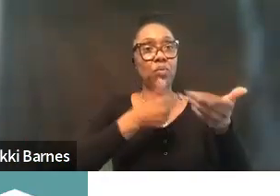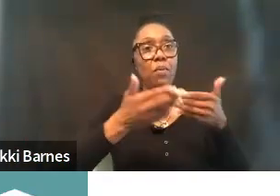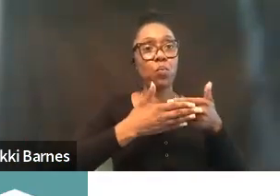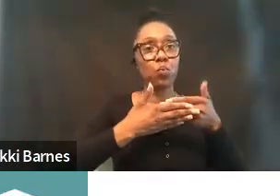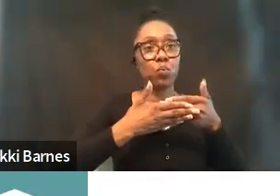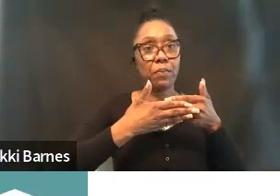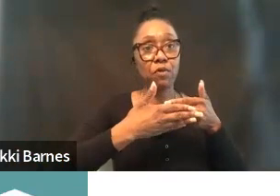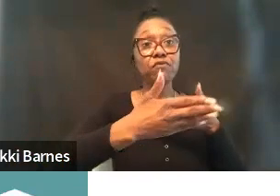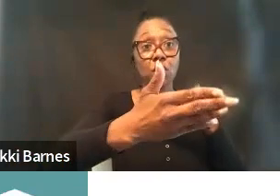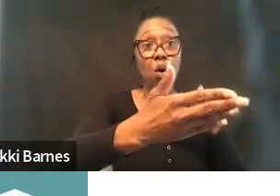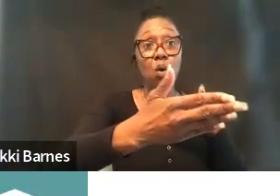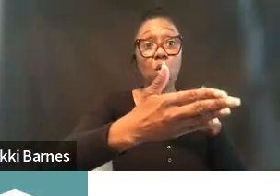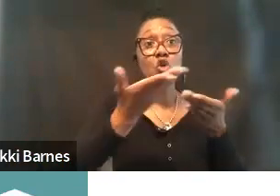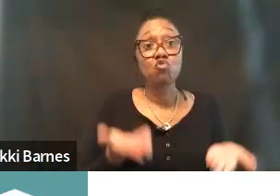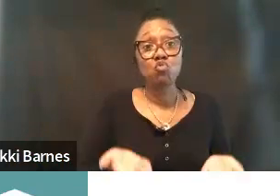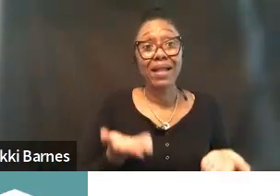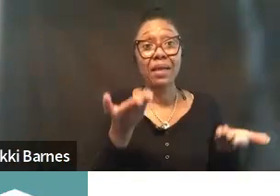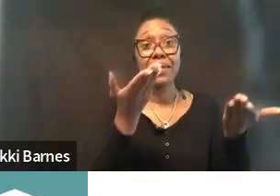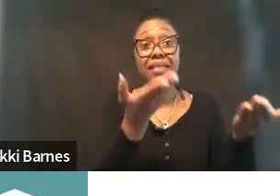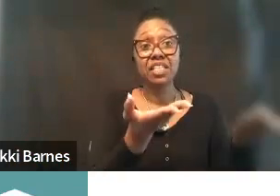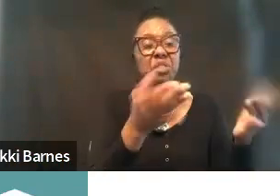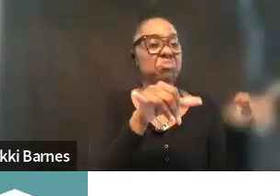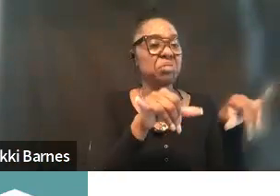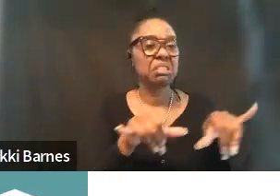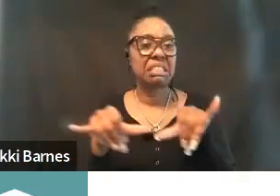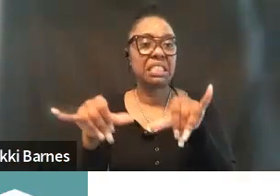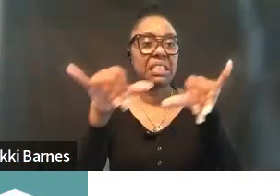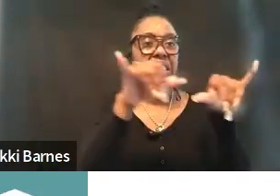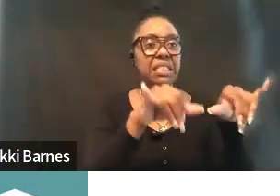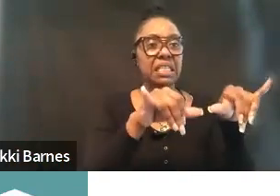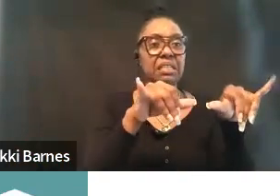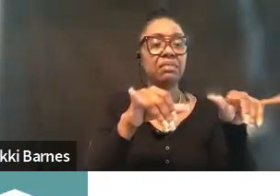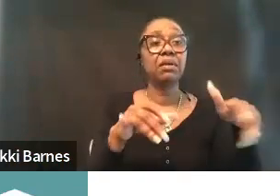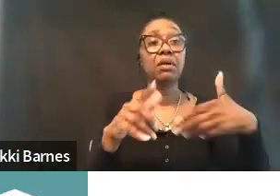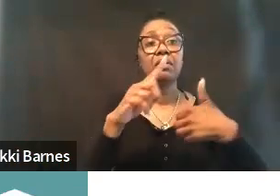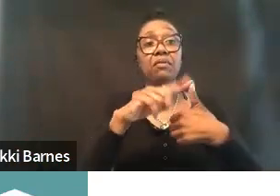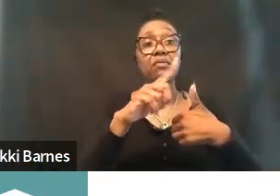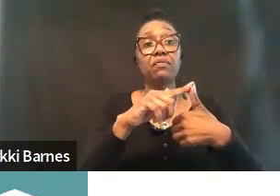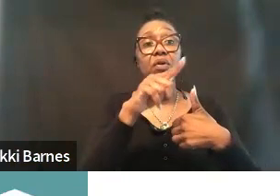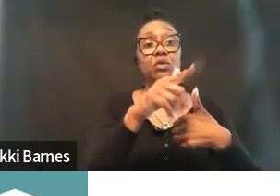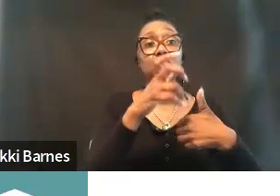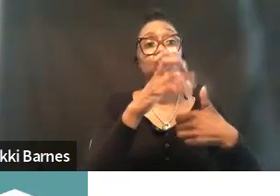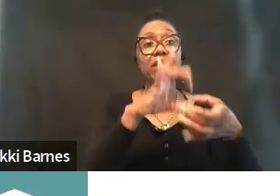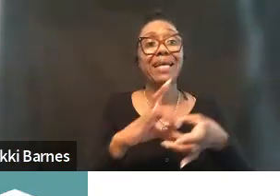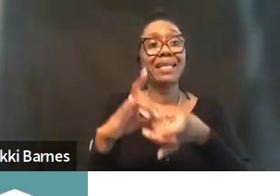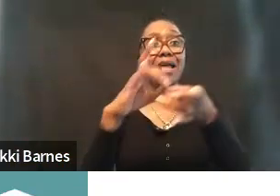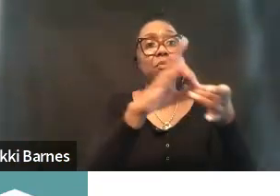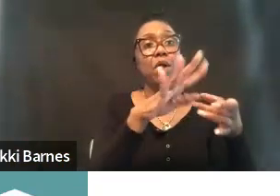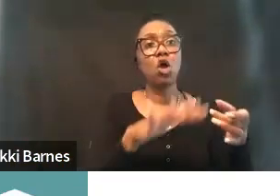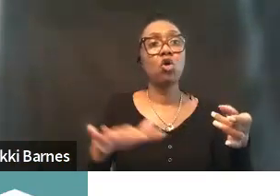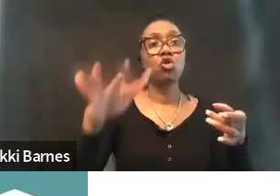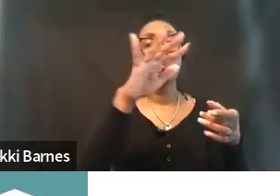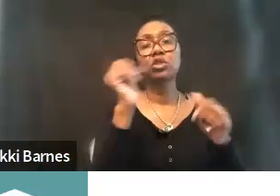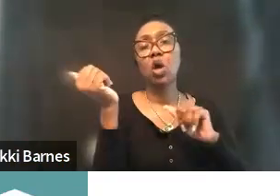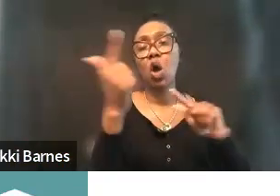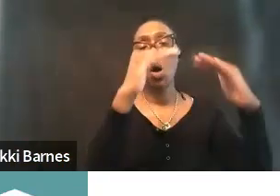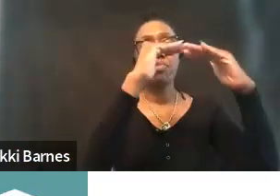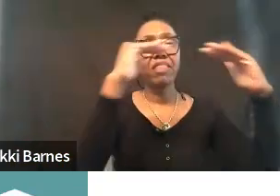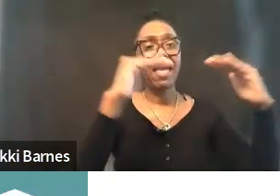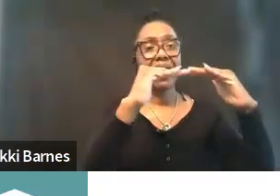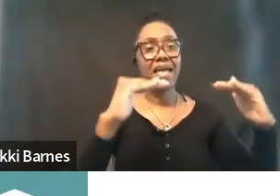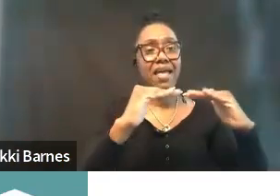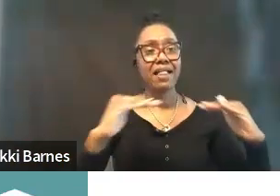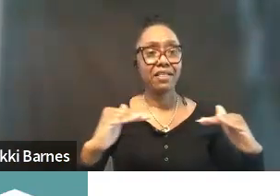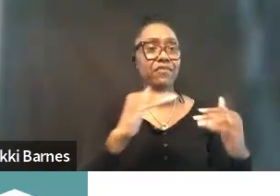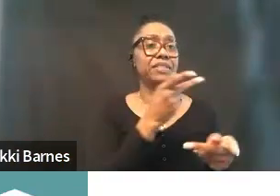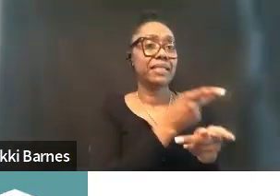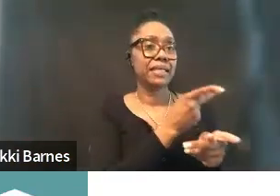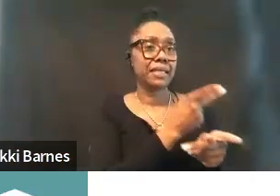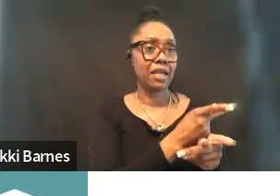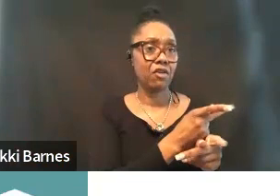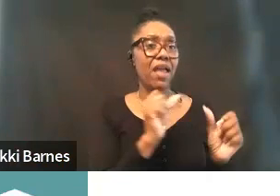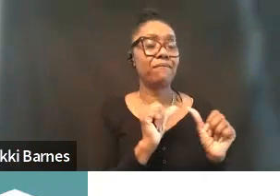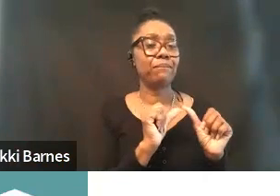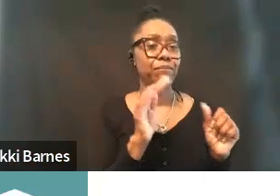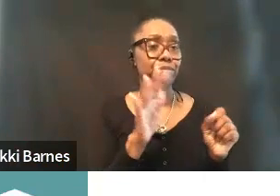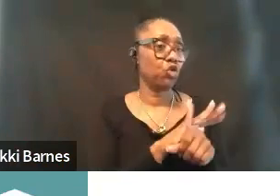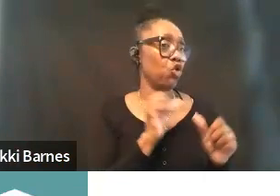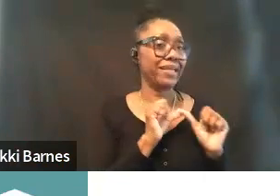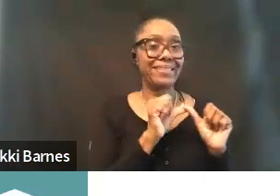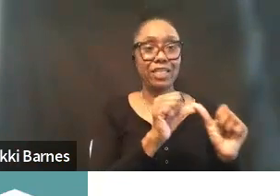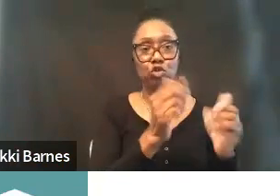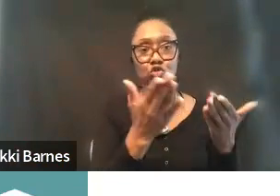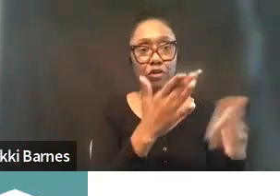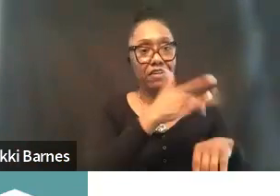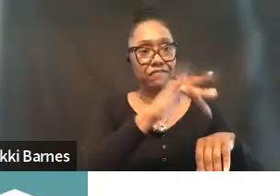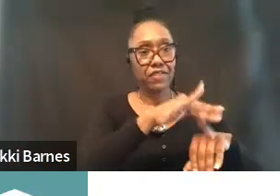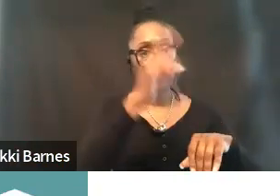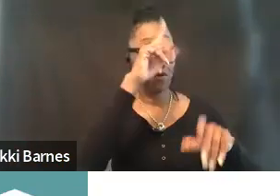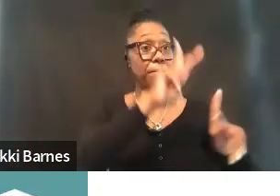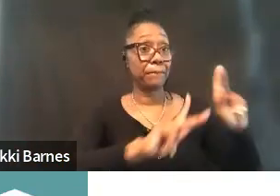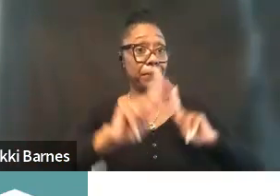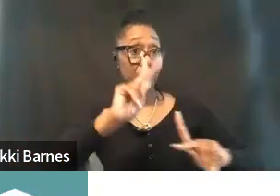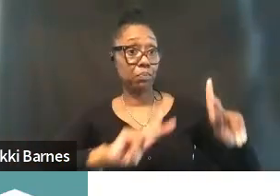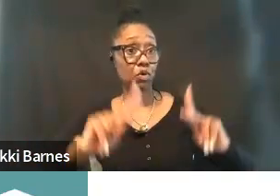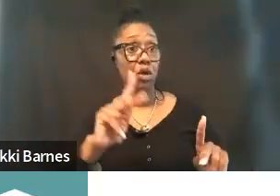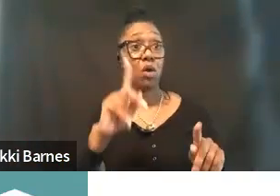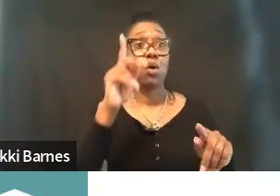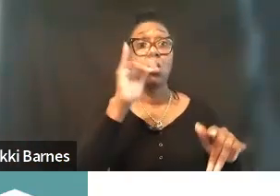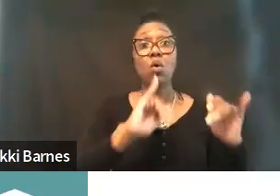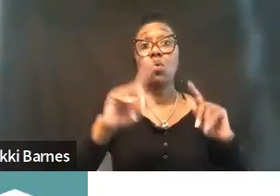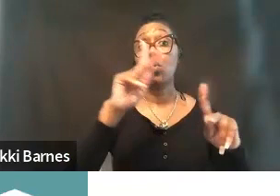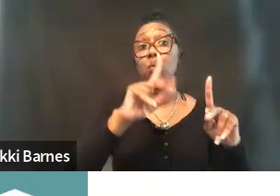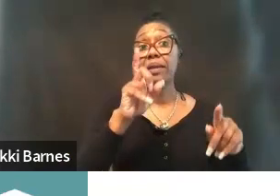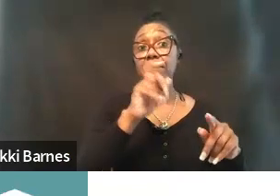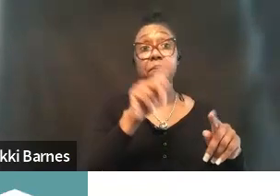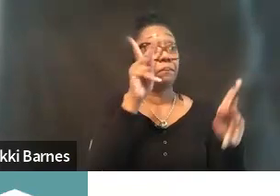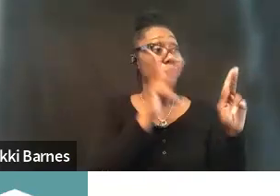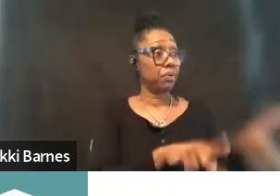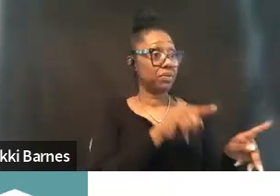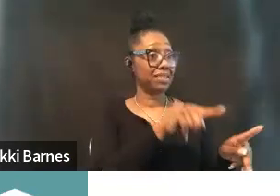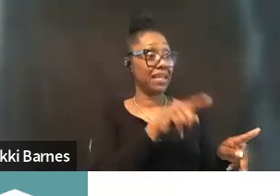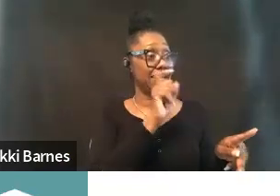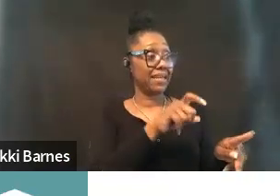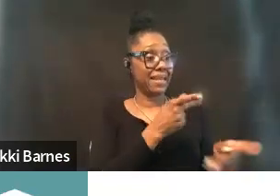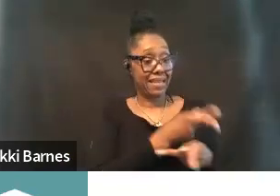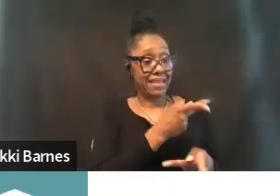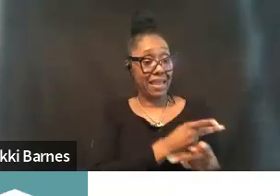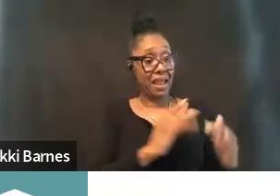The recommendations were, sort of consistent. The first was we want to collaborate across all levels of care and make sure that the full continuum of services are available to people and that when people have to go from one level of care to another that there is collaboration.